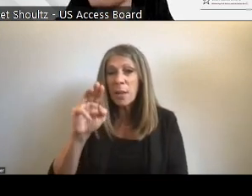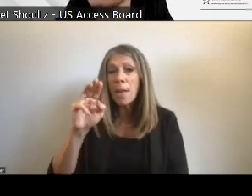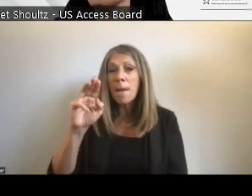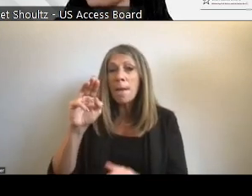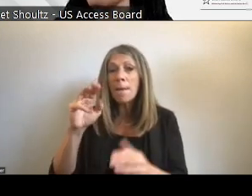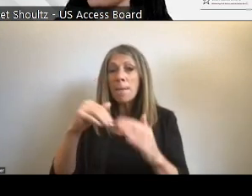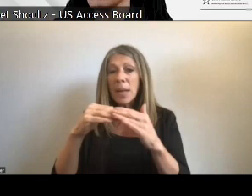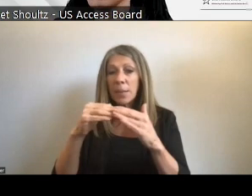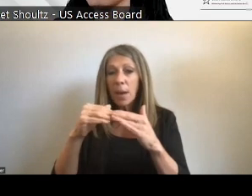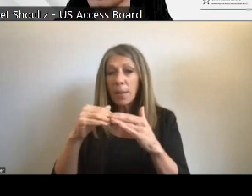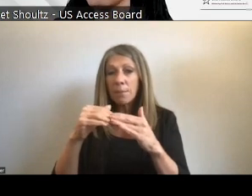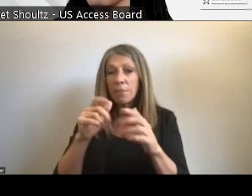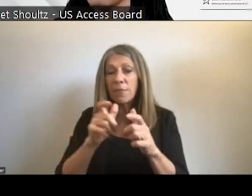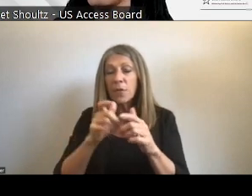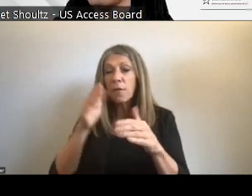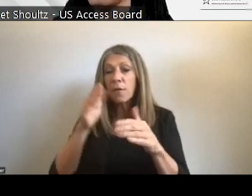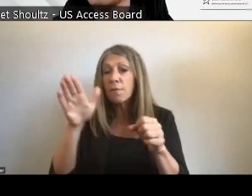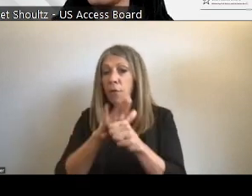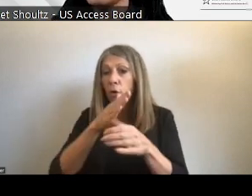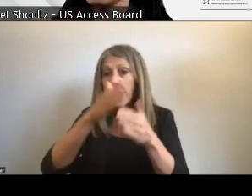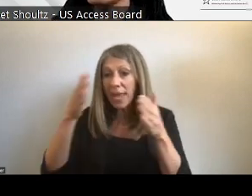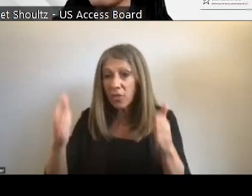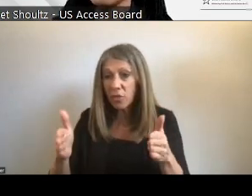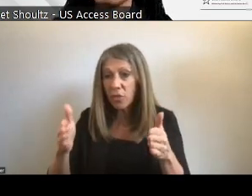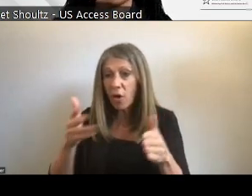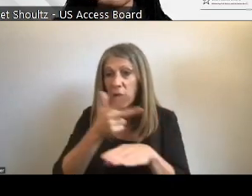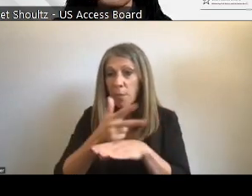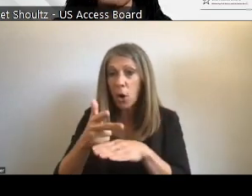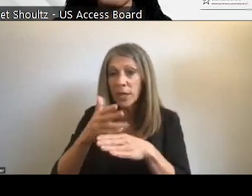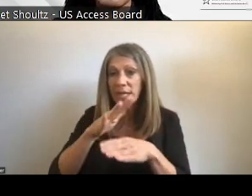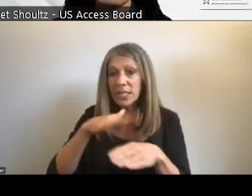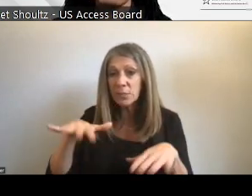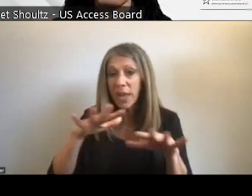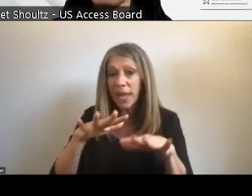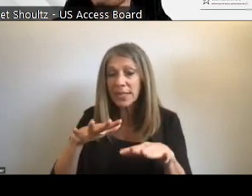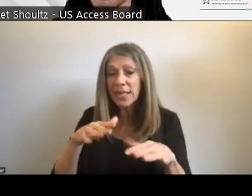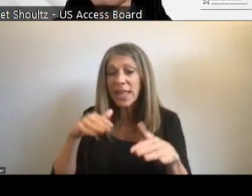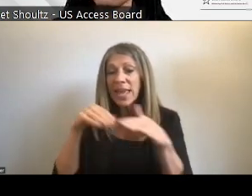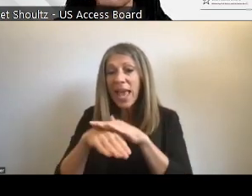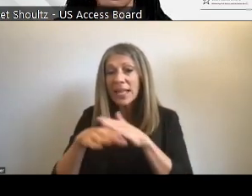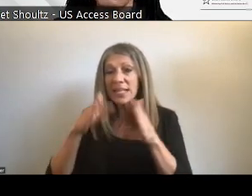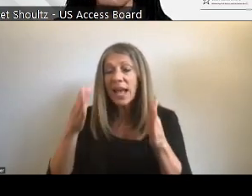length of the parking space and the access aisle should be placed on the passenger side.